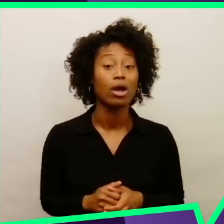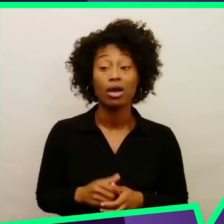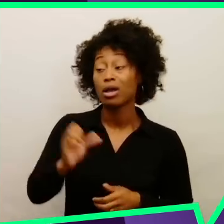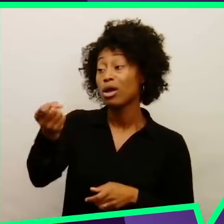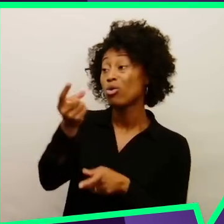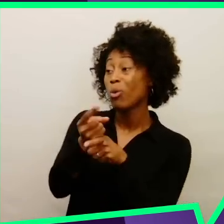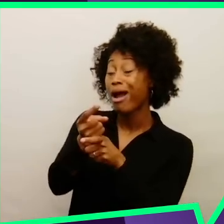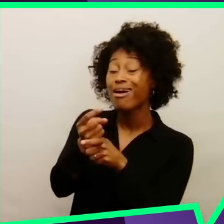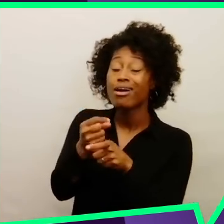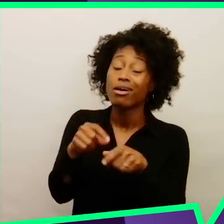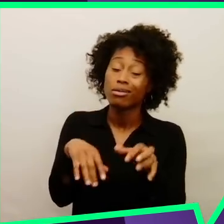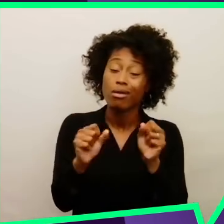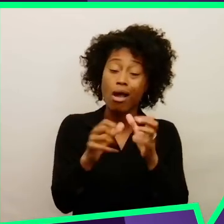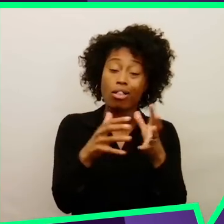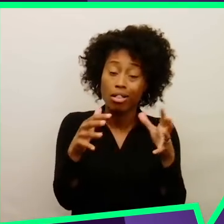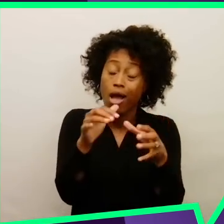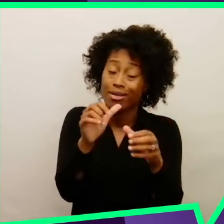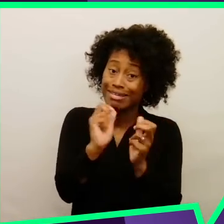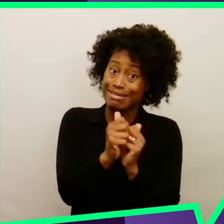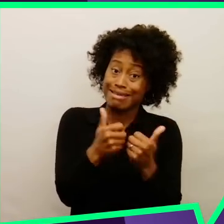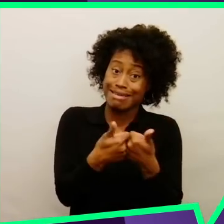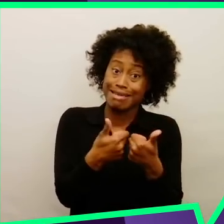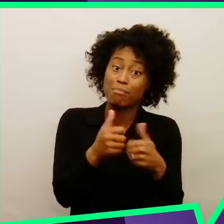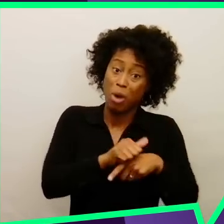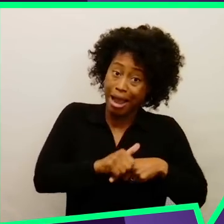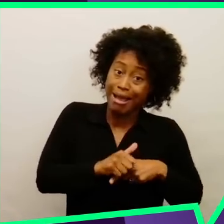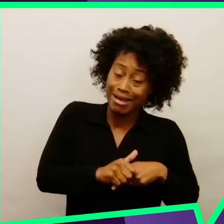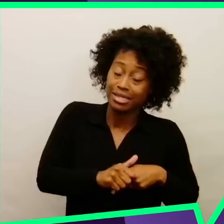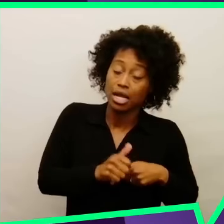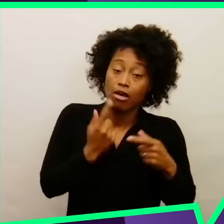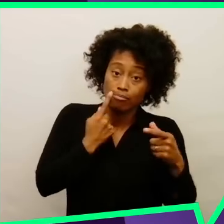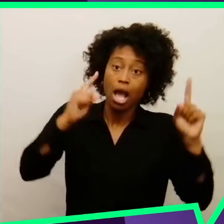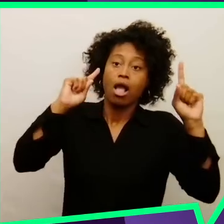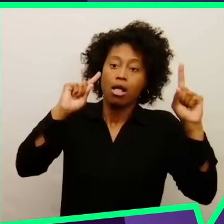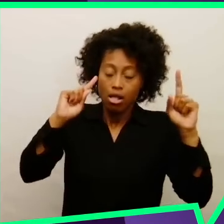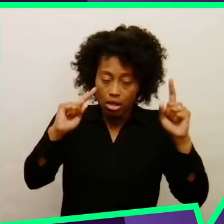you grinding pretty great to get to this showcase here today.